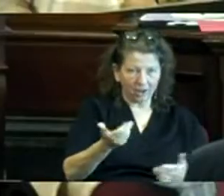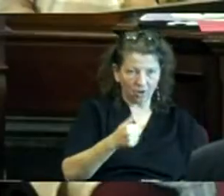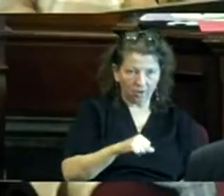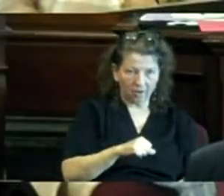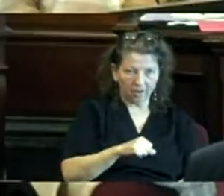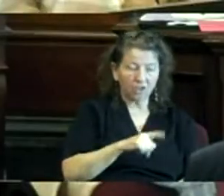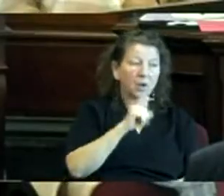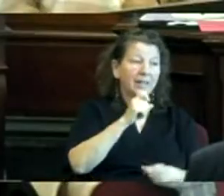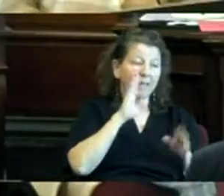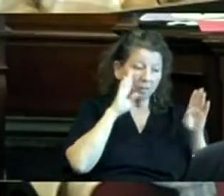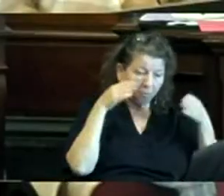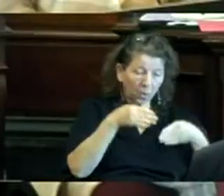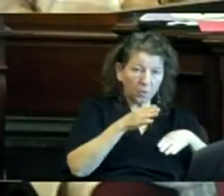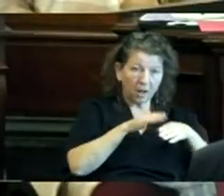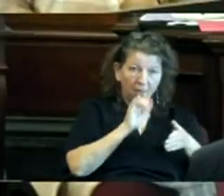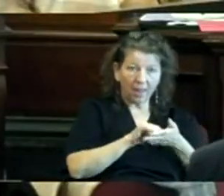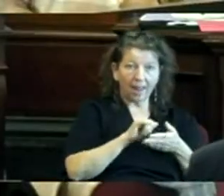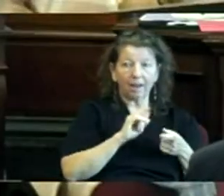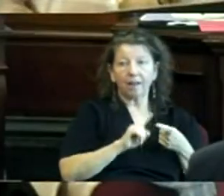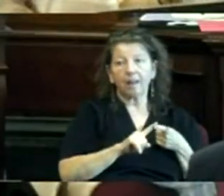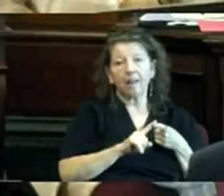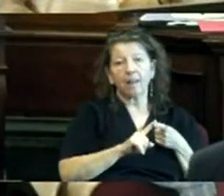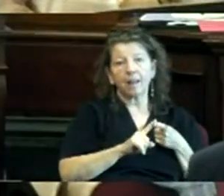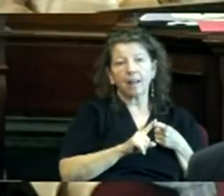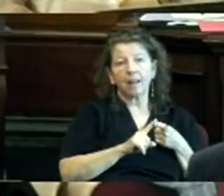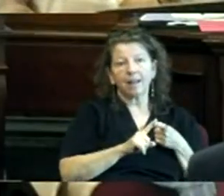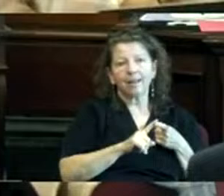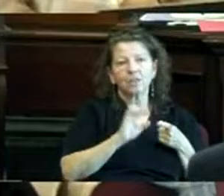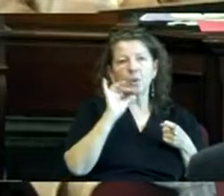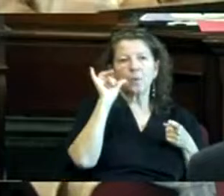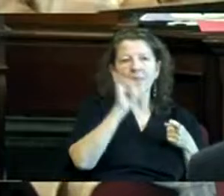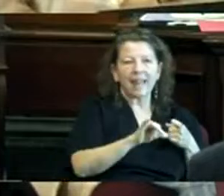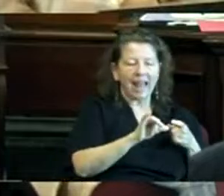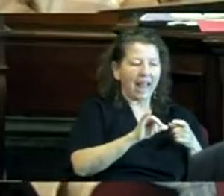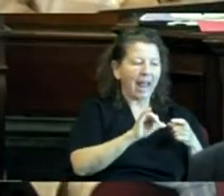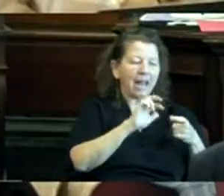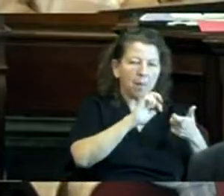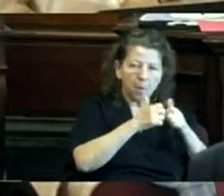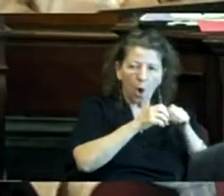here, that's what happened there. So it's also a lesson